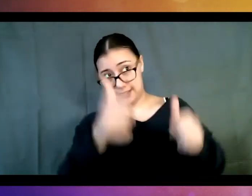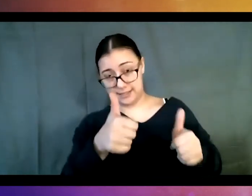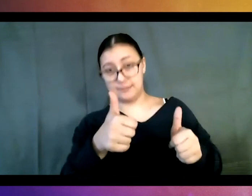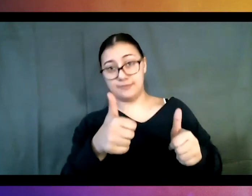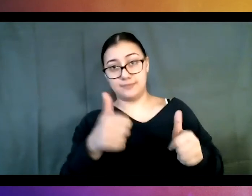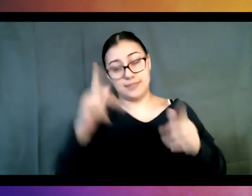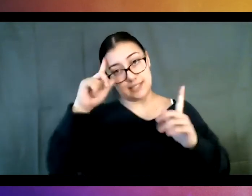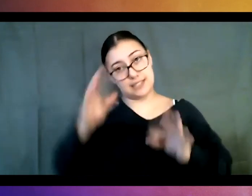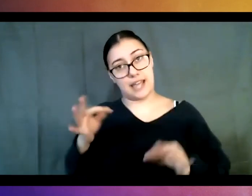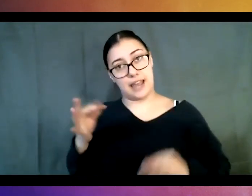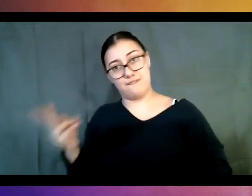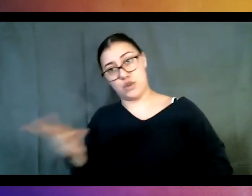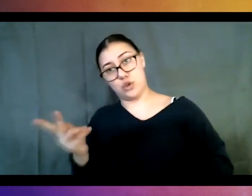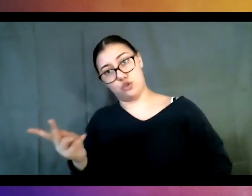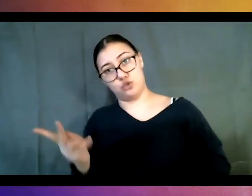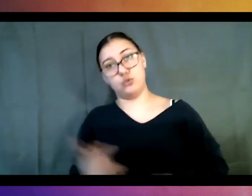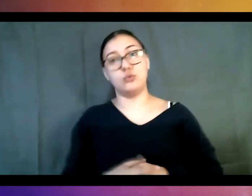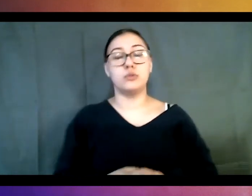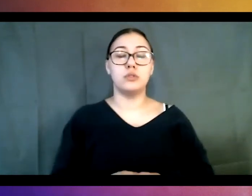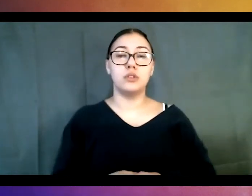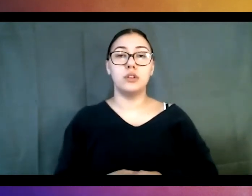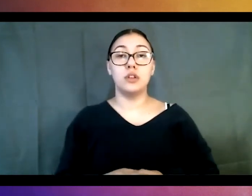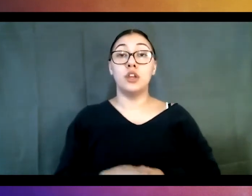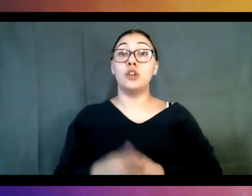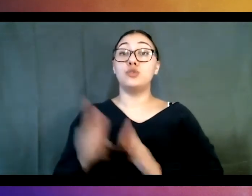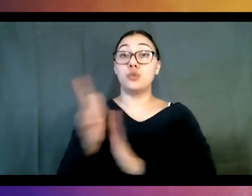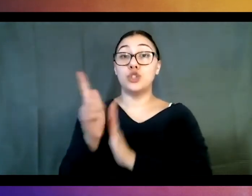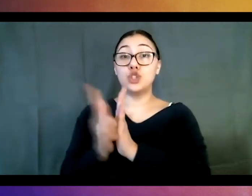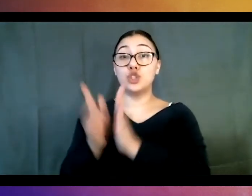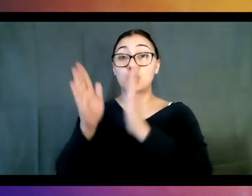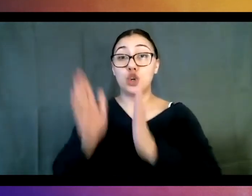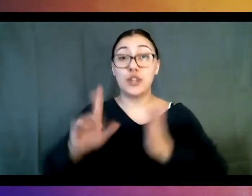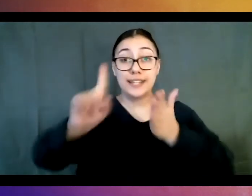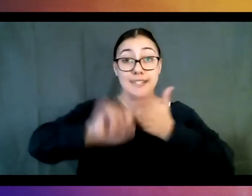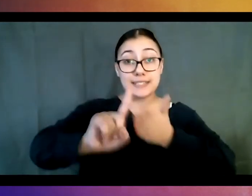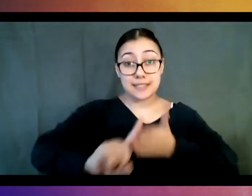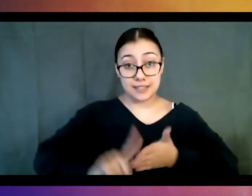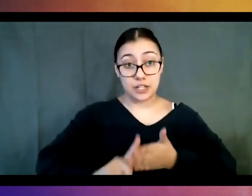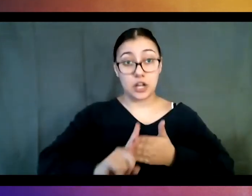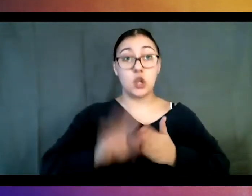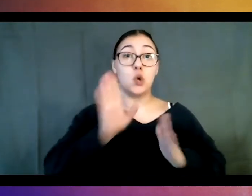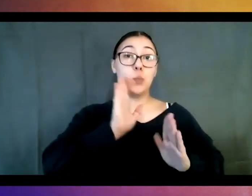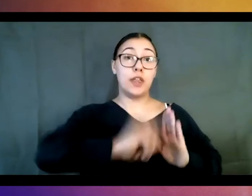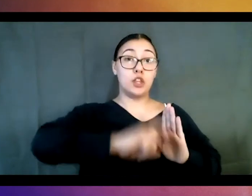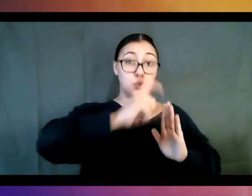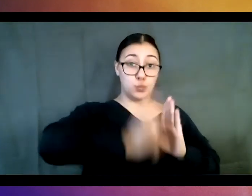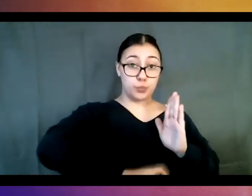The Attorney Investigator will draft a determination at the conclusion of the investigation